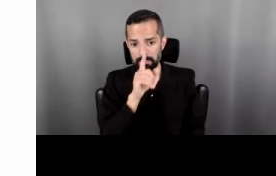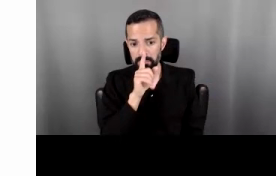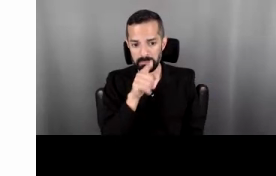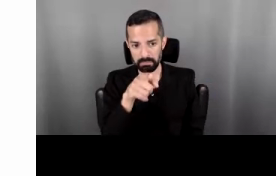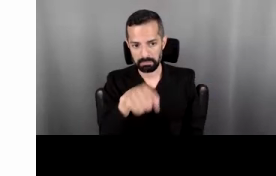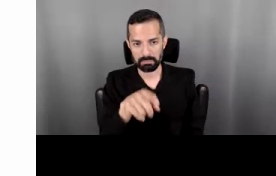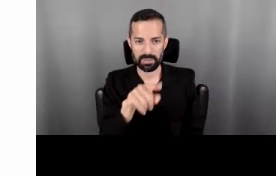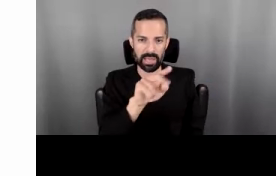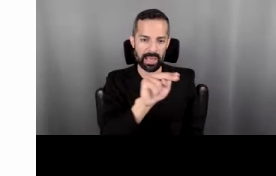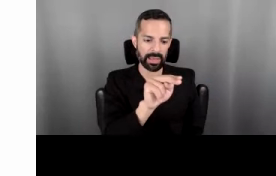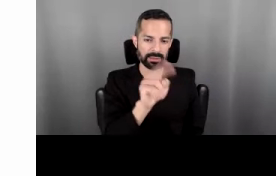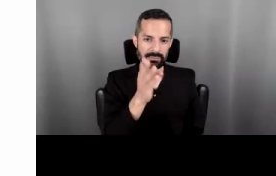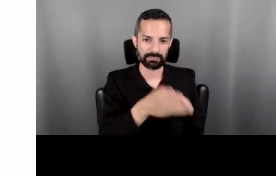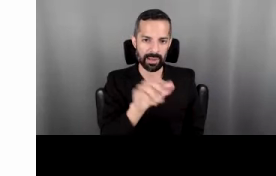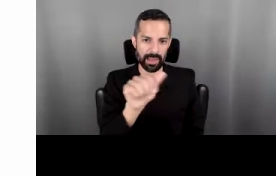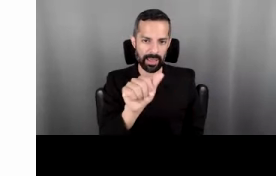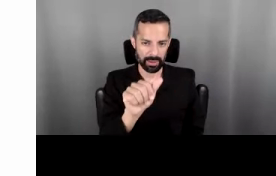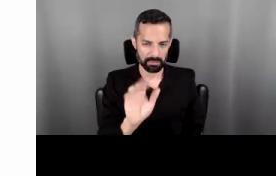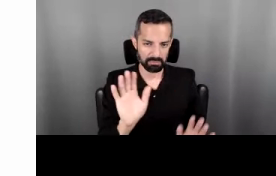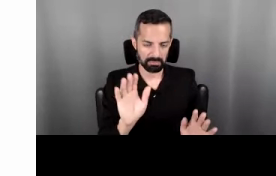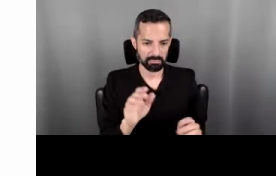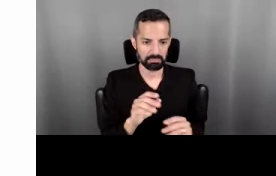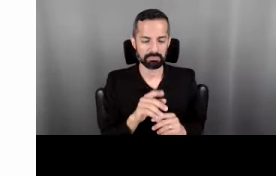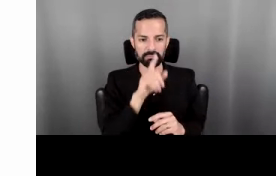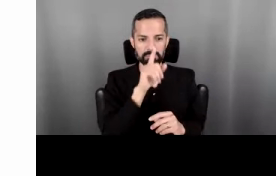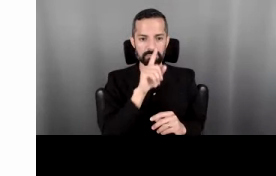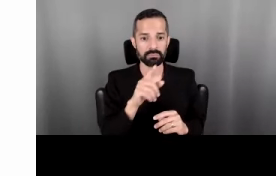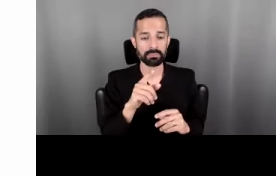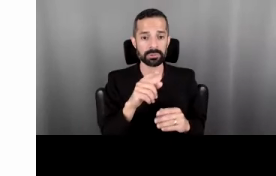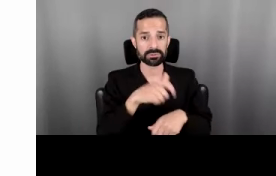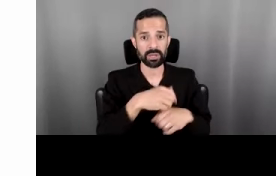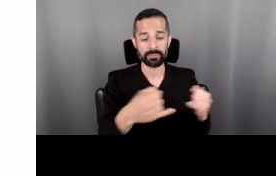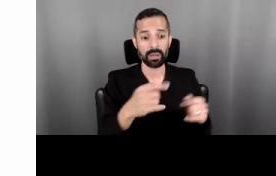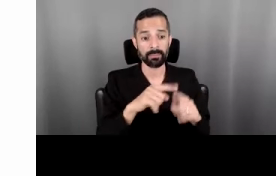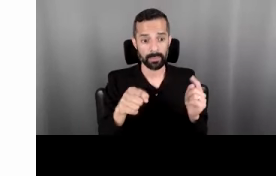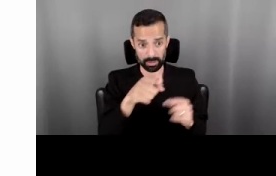Costs were provided and you see in parentheses to attach quotes